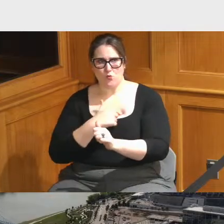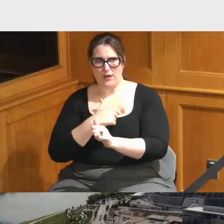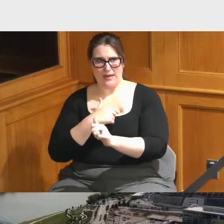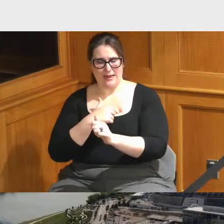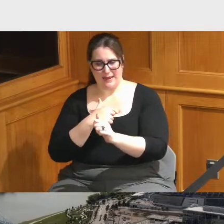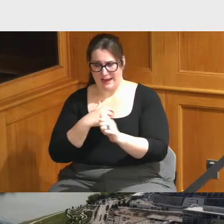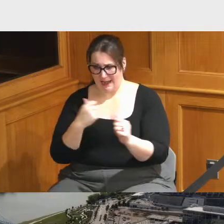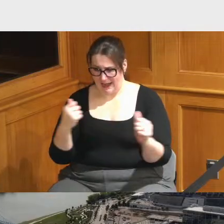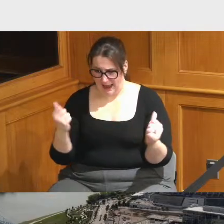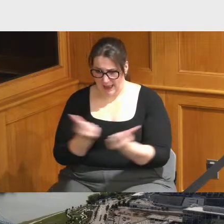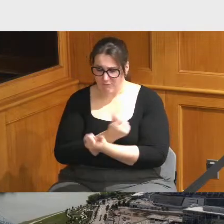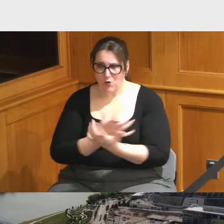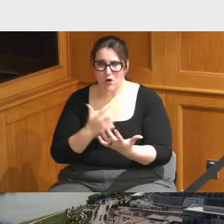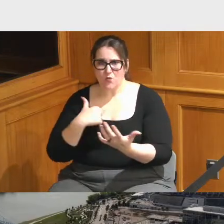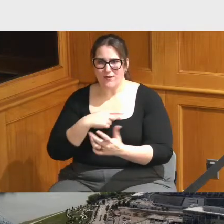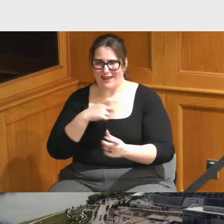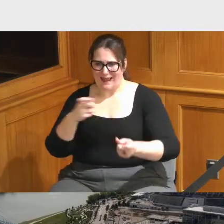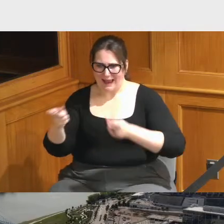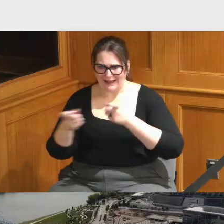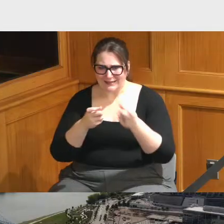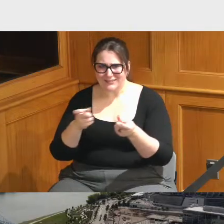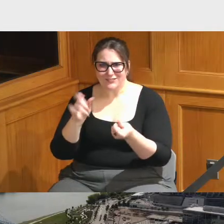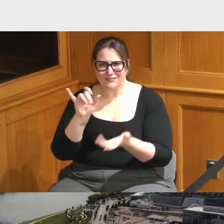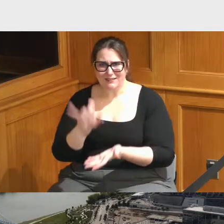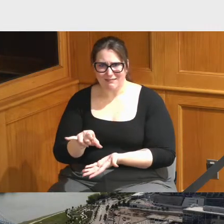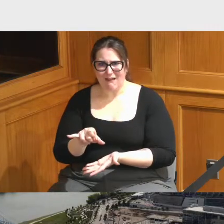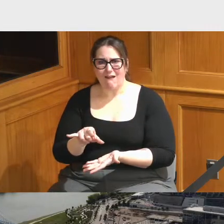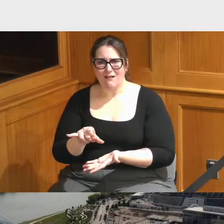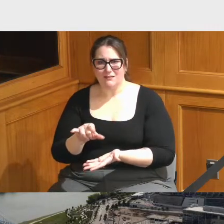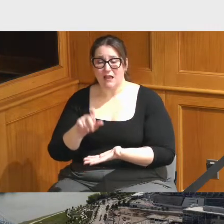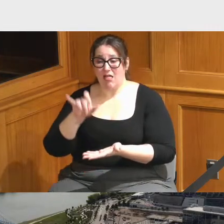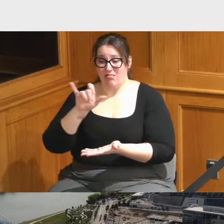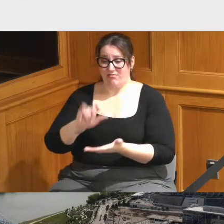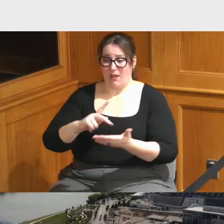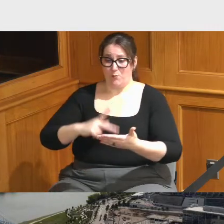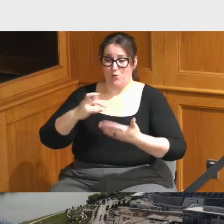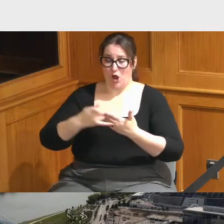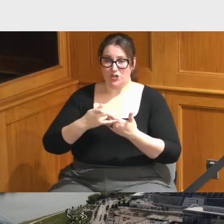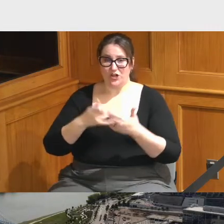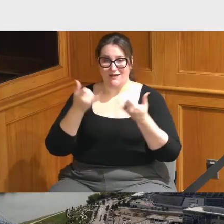address flooding and resiliency along the banks. that project borne the infrastructure that then